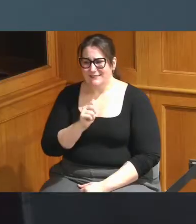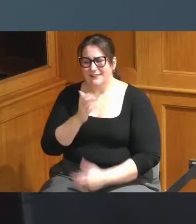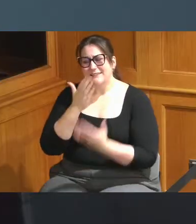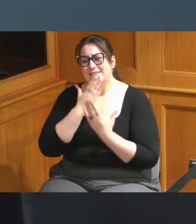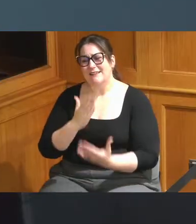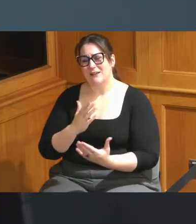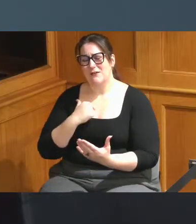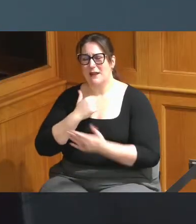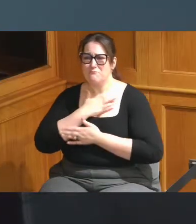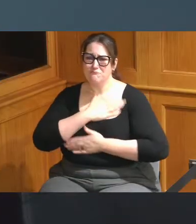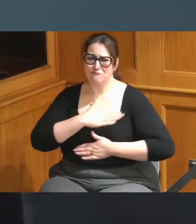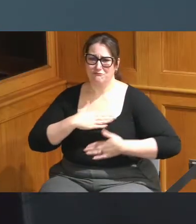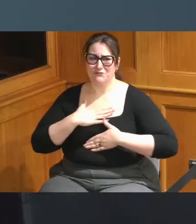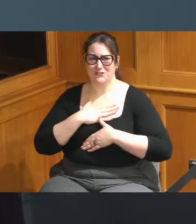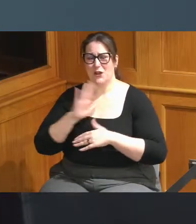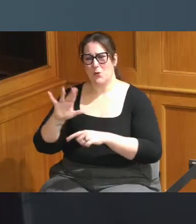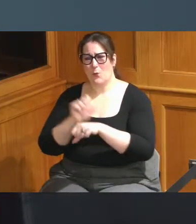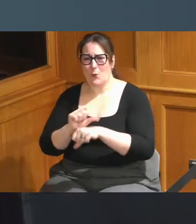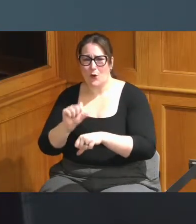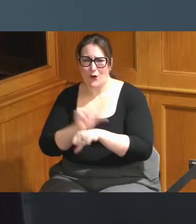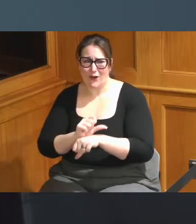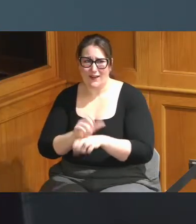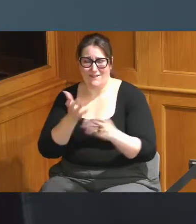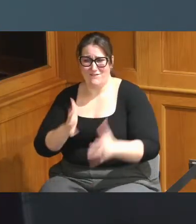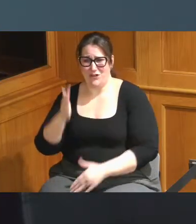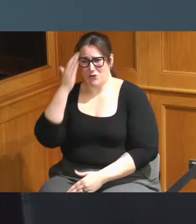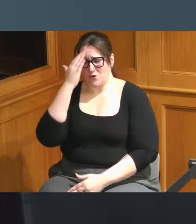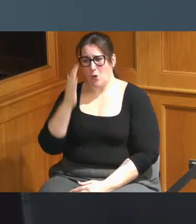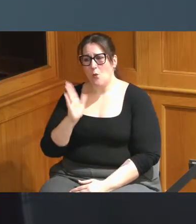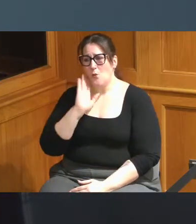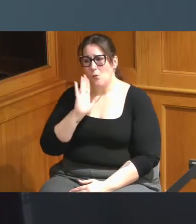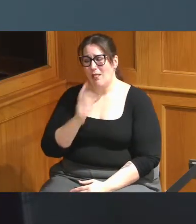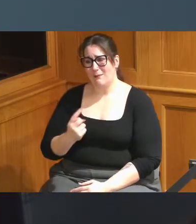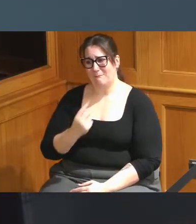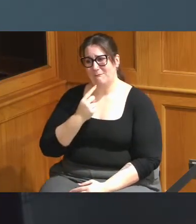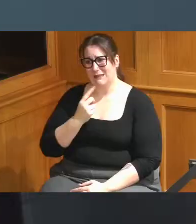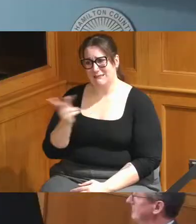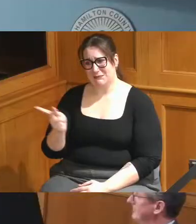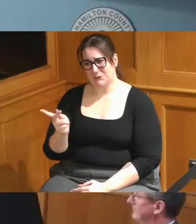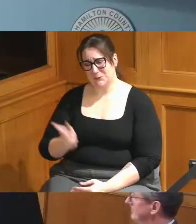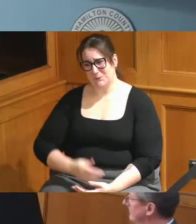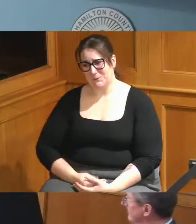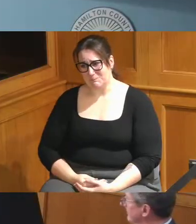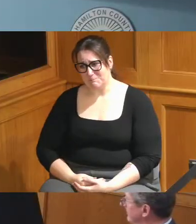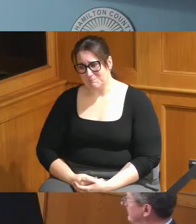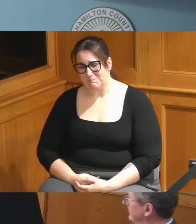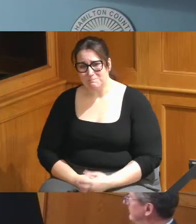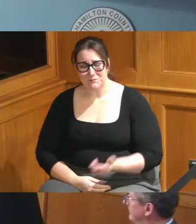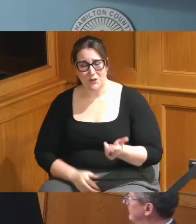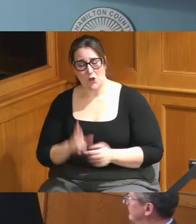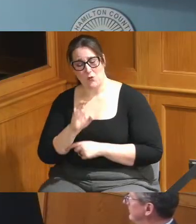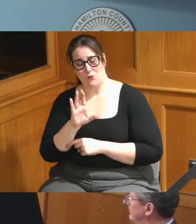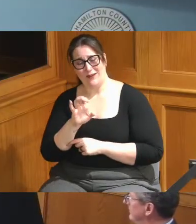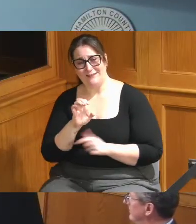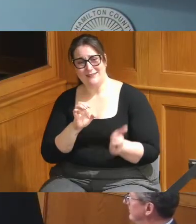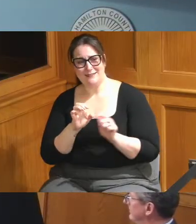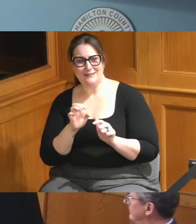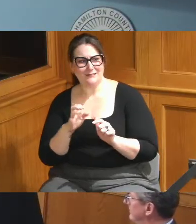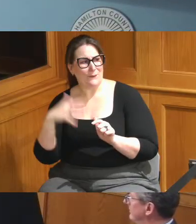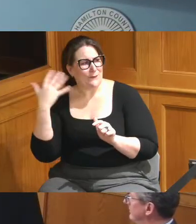just appreciate you and I know I will miss you for sure. Commissioner Reece. Wow. I wanted to